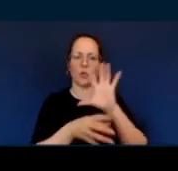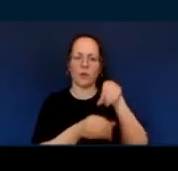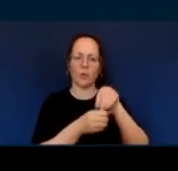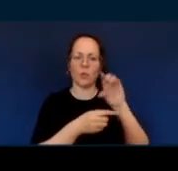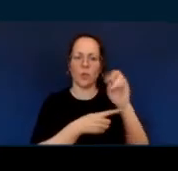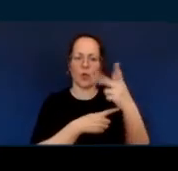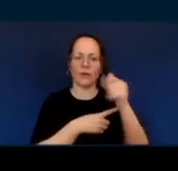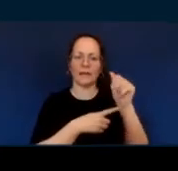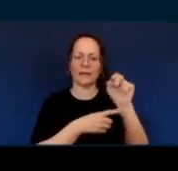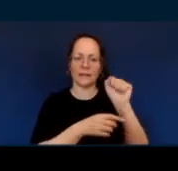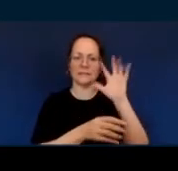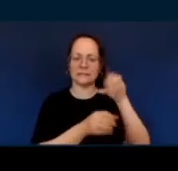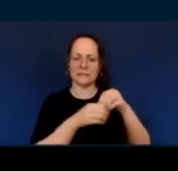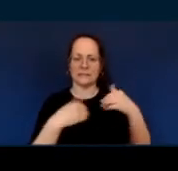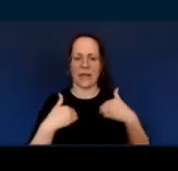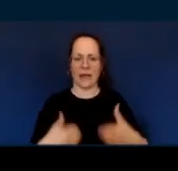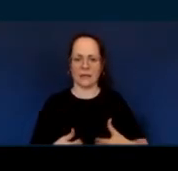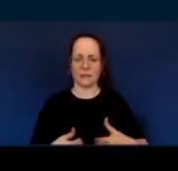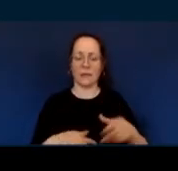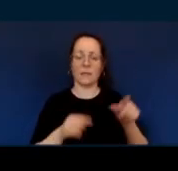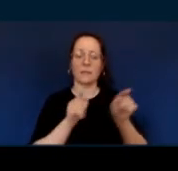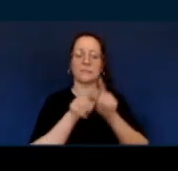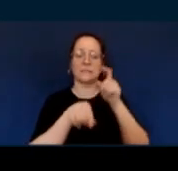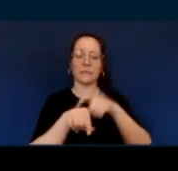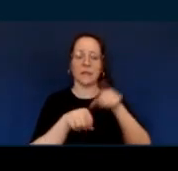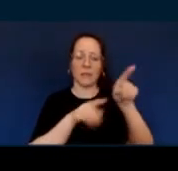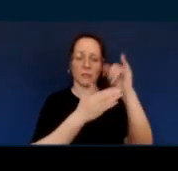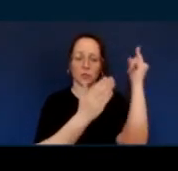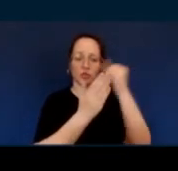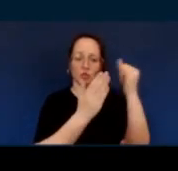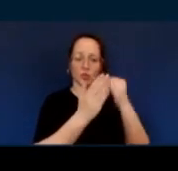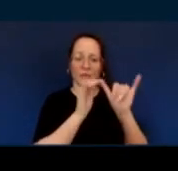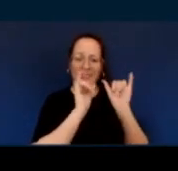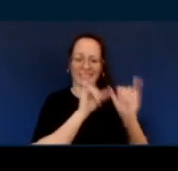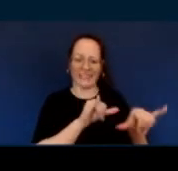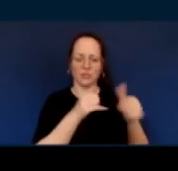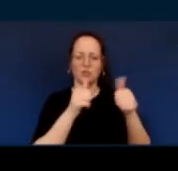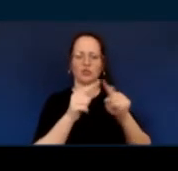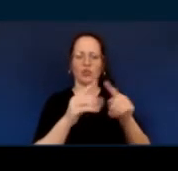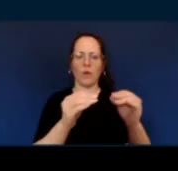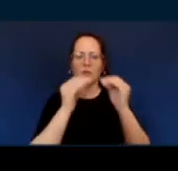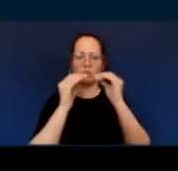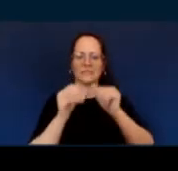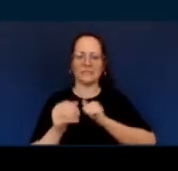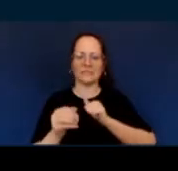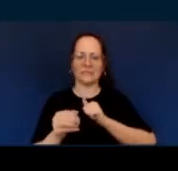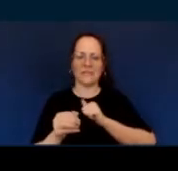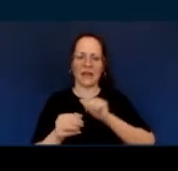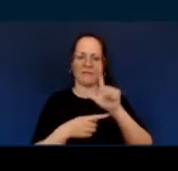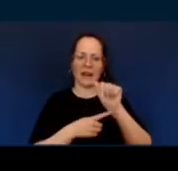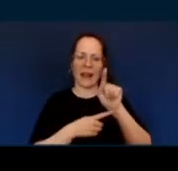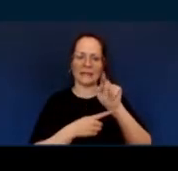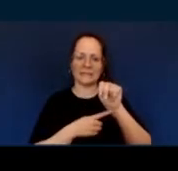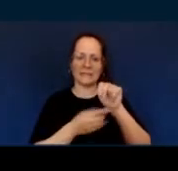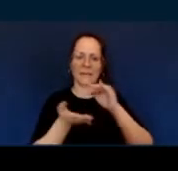THE SAME TIME HE WAS DOING THIS, HE WAS ALSO TRYING TO TEACH HIMSELF LATIN MEDICINE AND,A NAT ME.